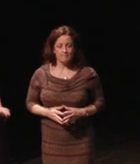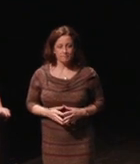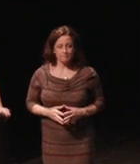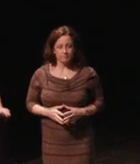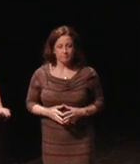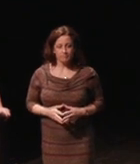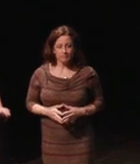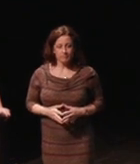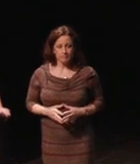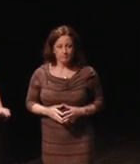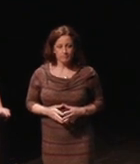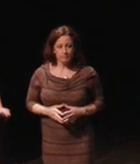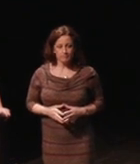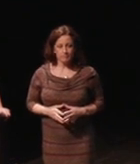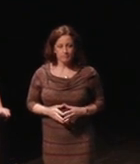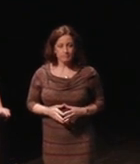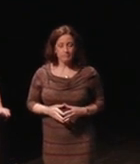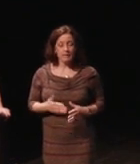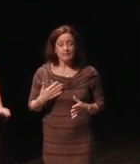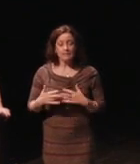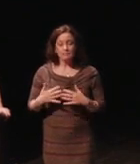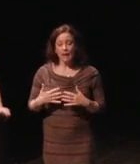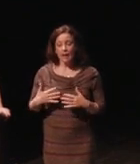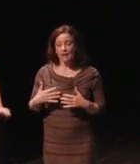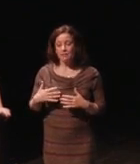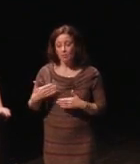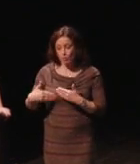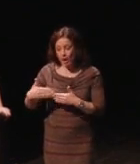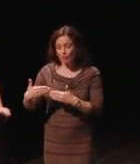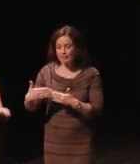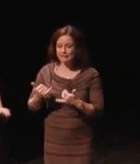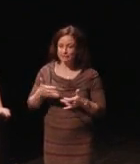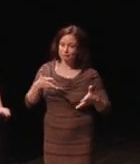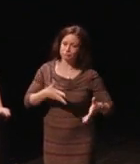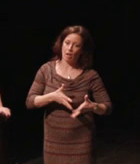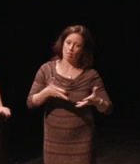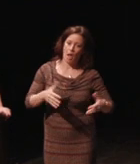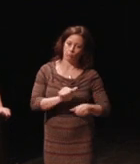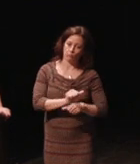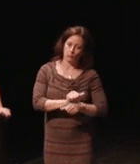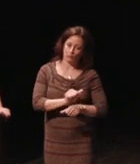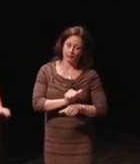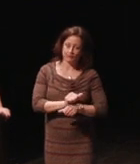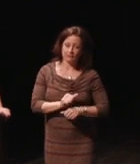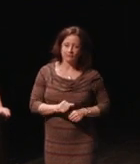Despite the progress being made there's still a lot of work to do. There's still a mountain to